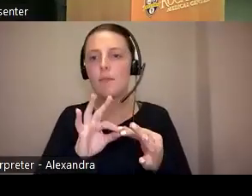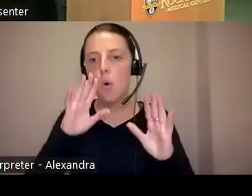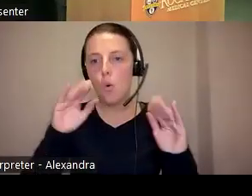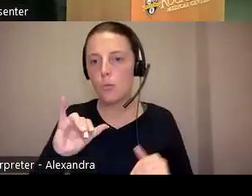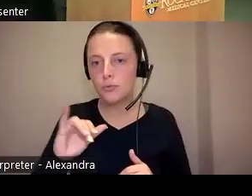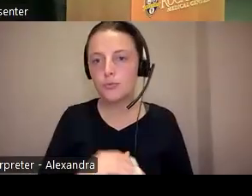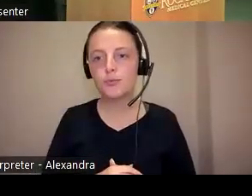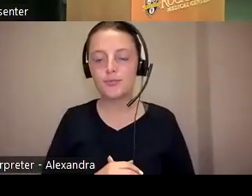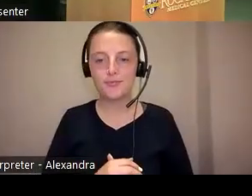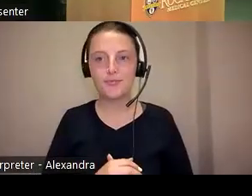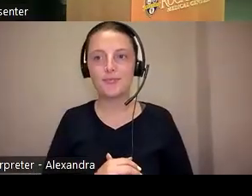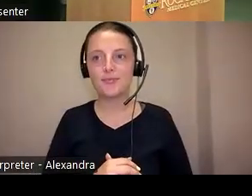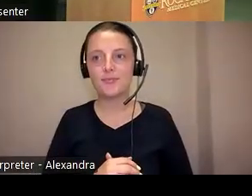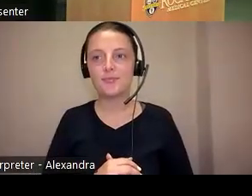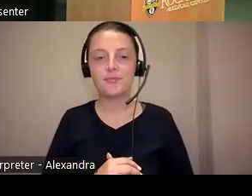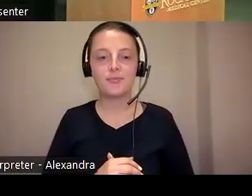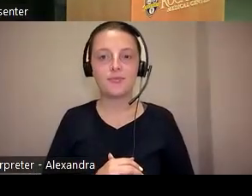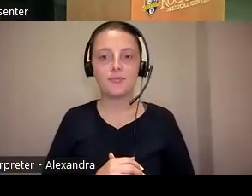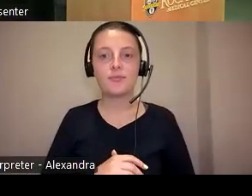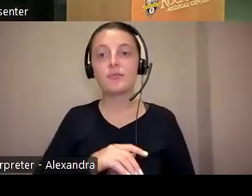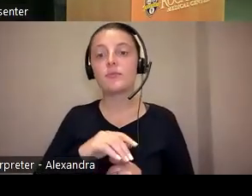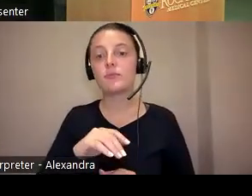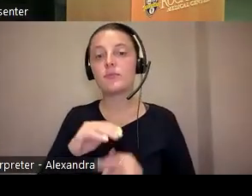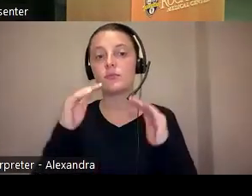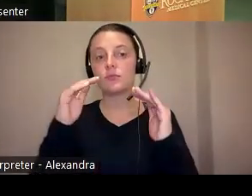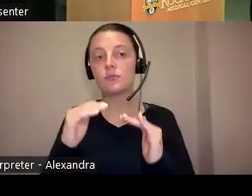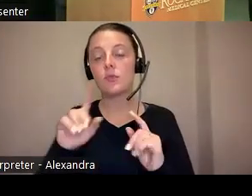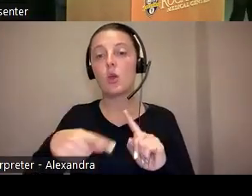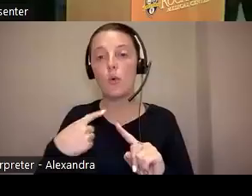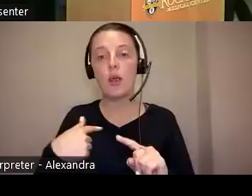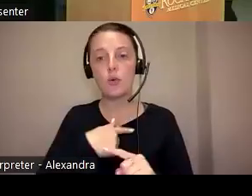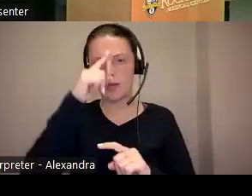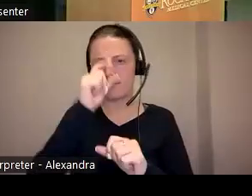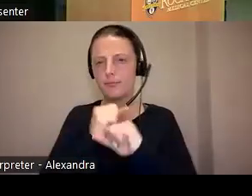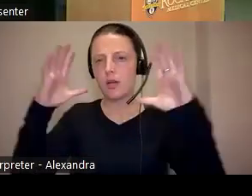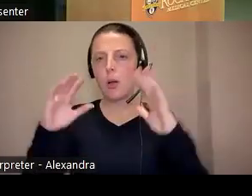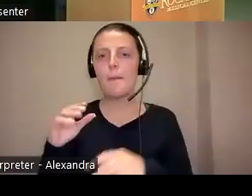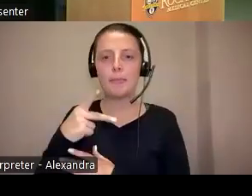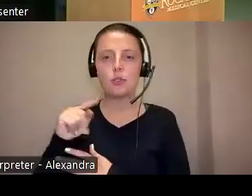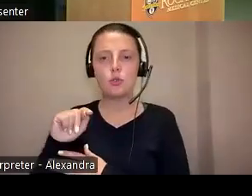When we think about peer-to-peer support, generally speaking, it's ubiquitous. It's part of